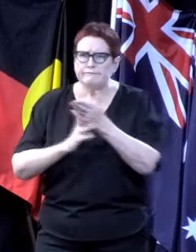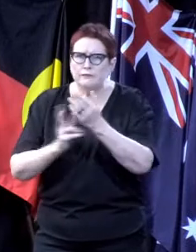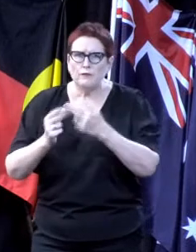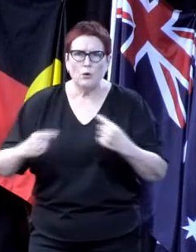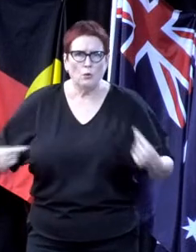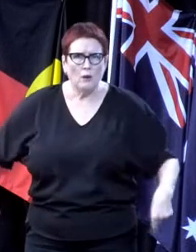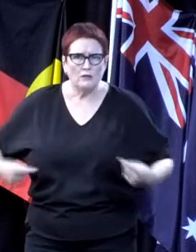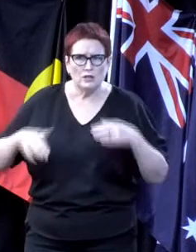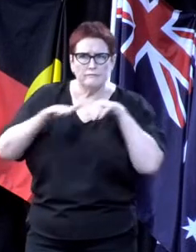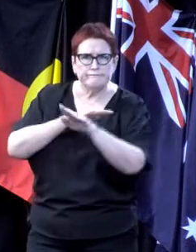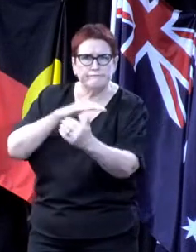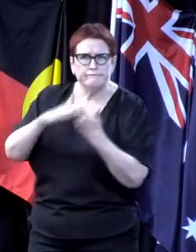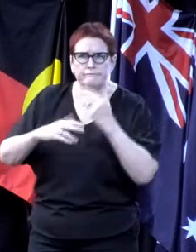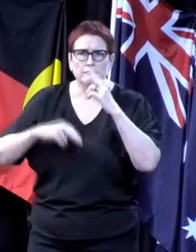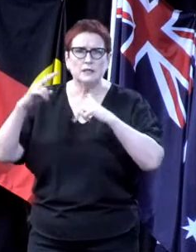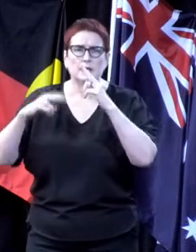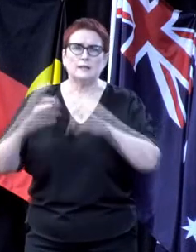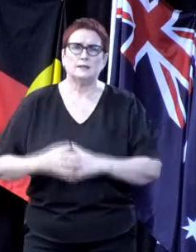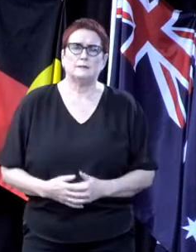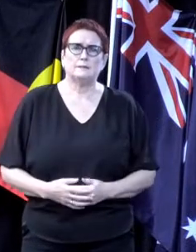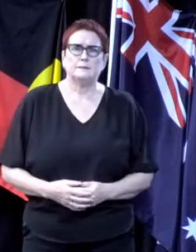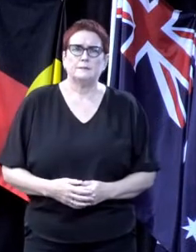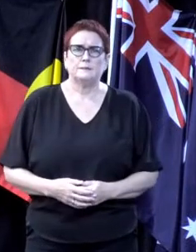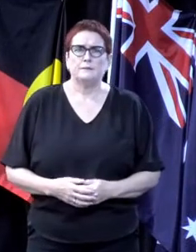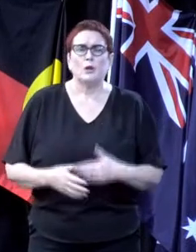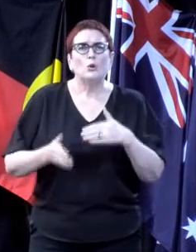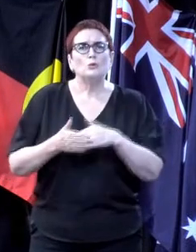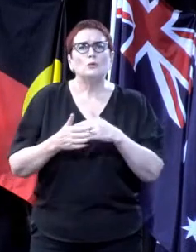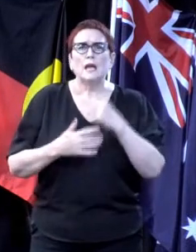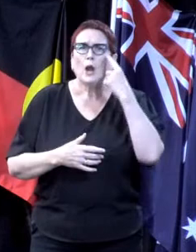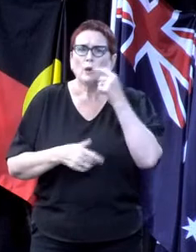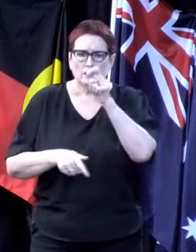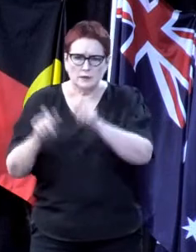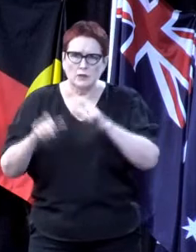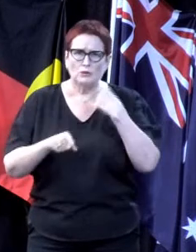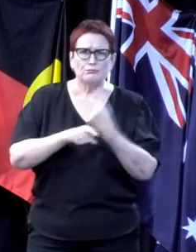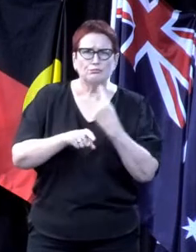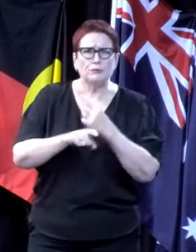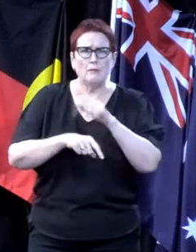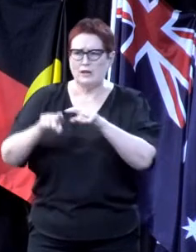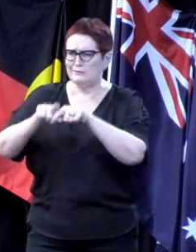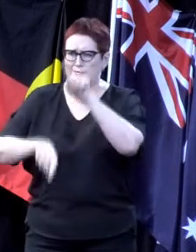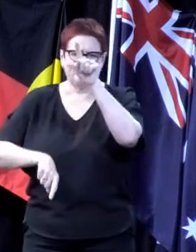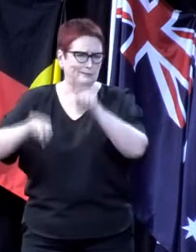But we want to - and the witnesses today will speak of the very broad range of disabilities and the importance